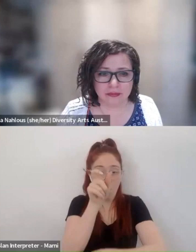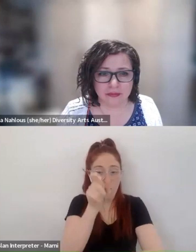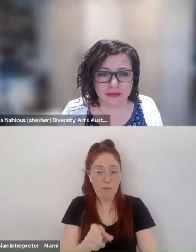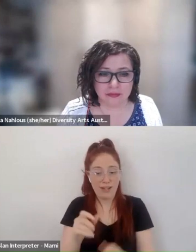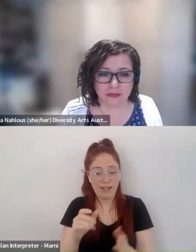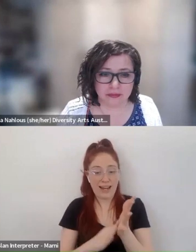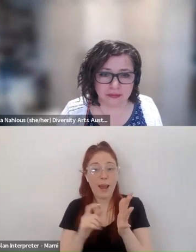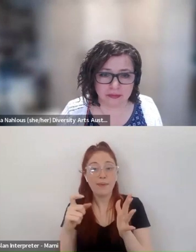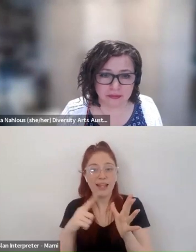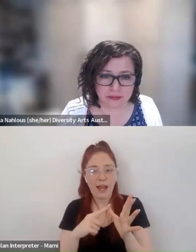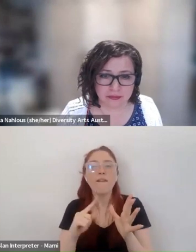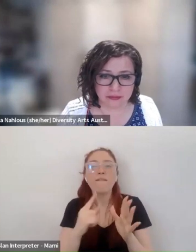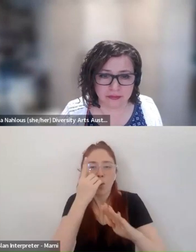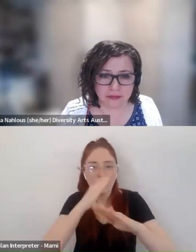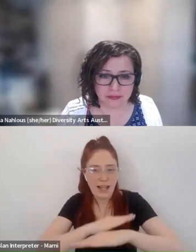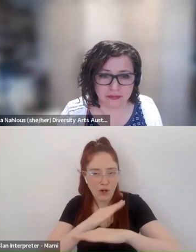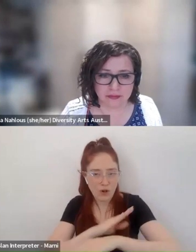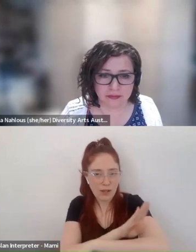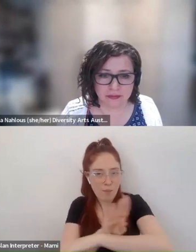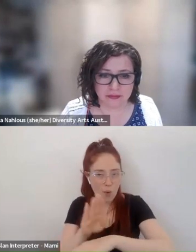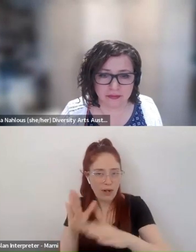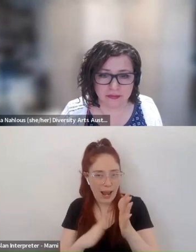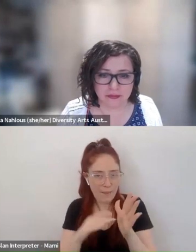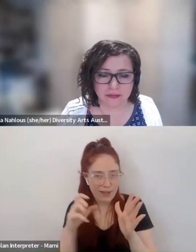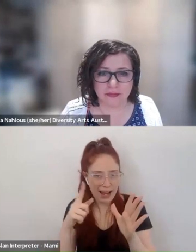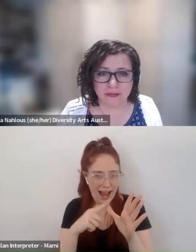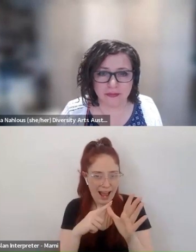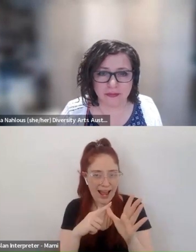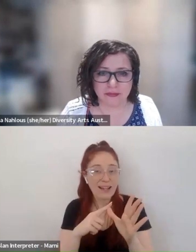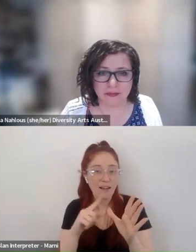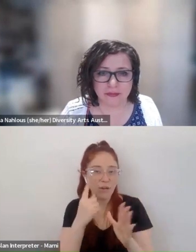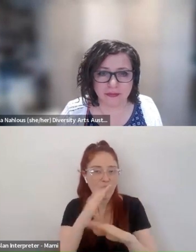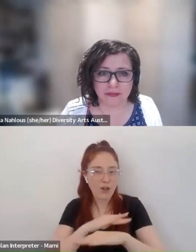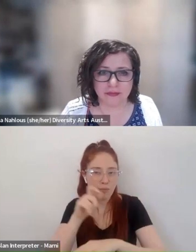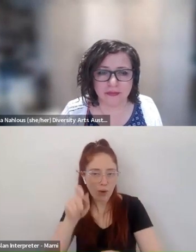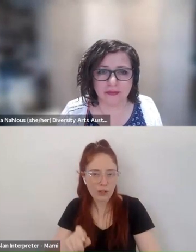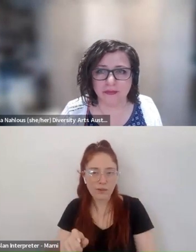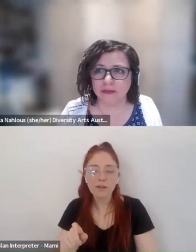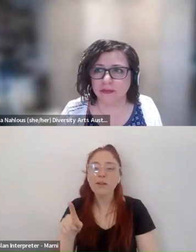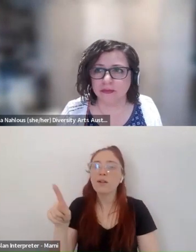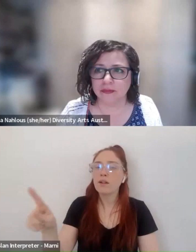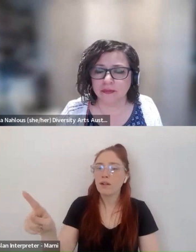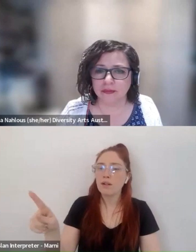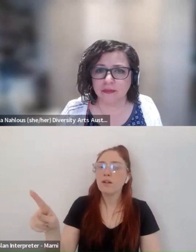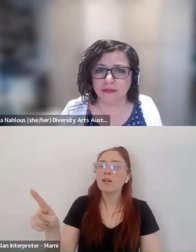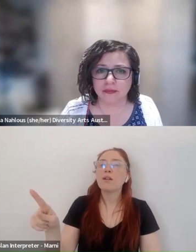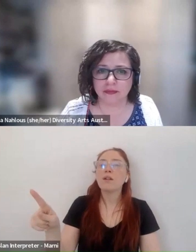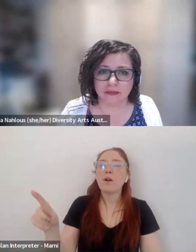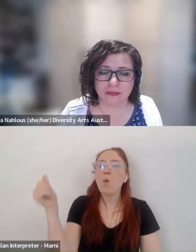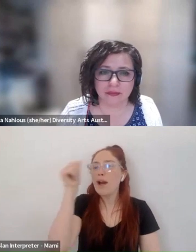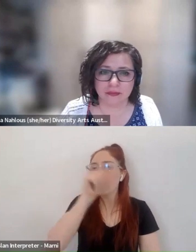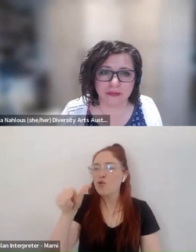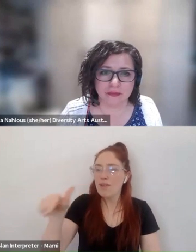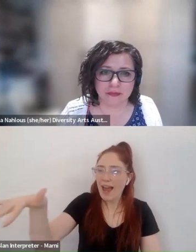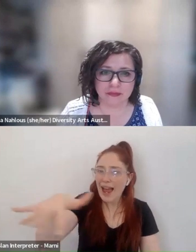And it was fantastic, because we we did a lot of work with Maningrida. So we knew them pretty well. And we were sort of